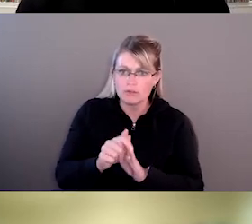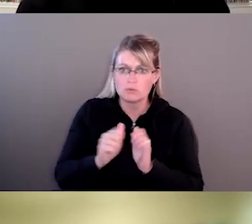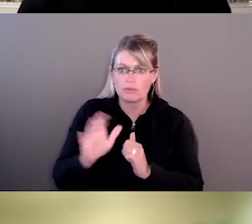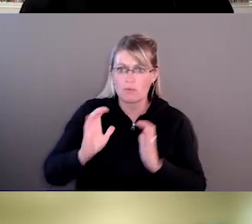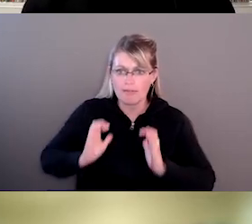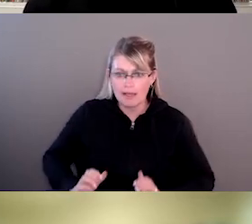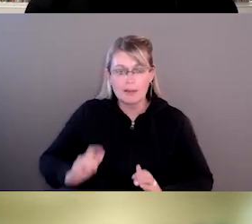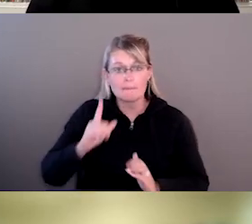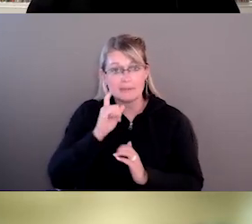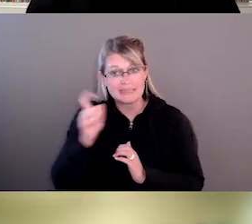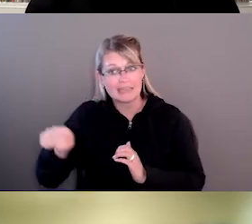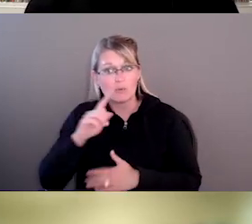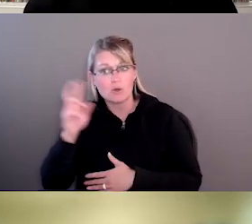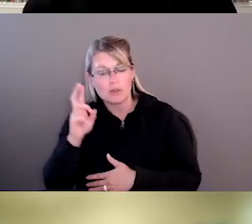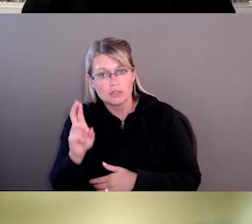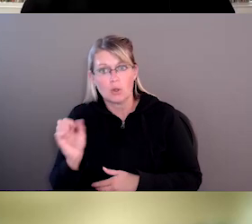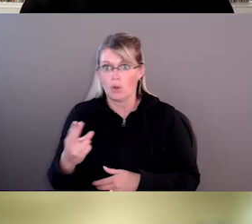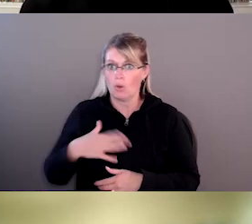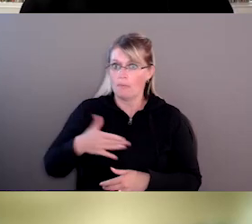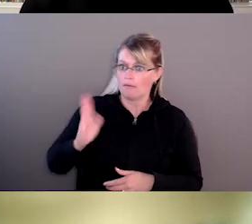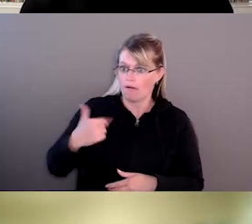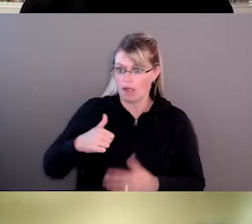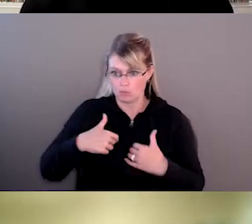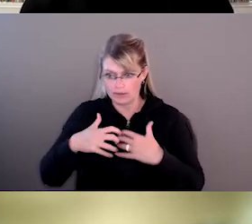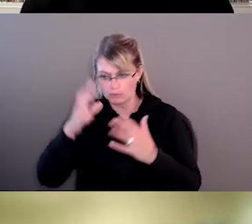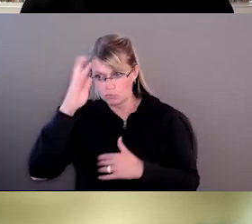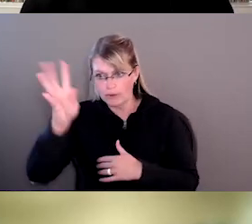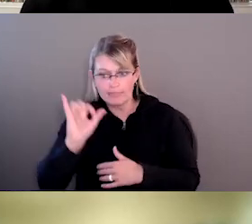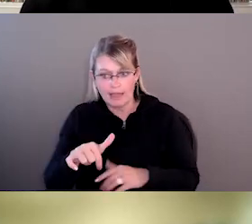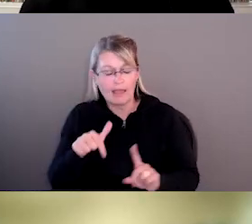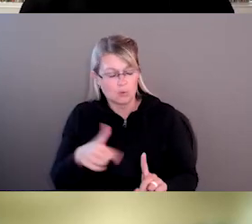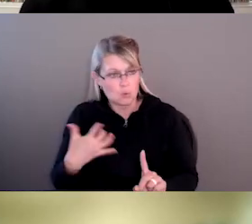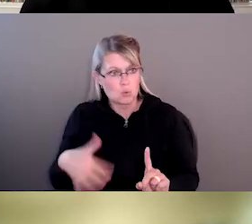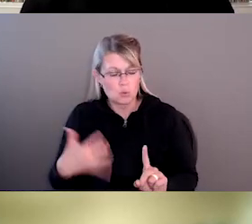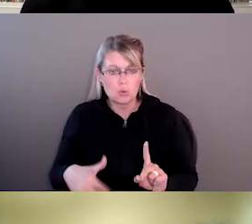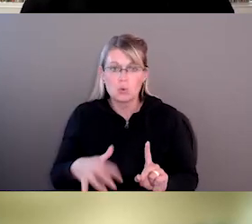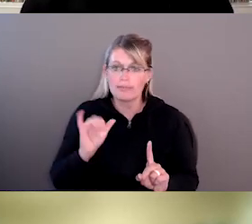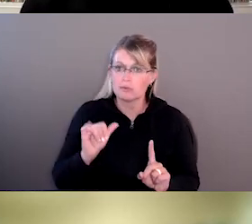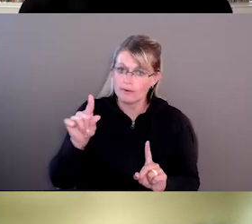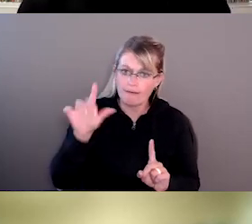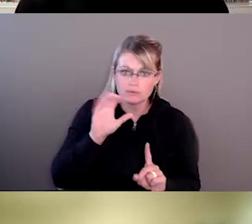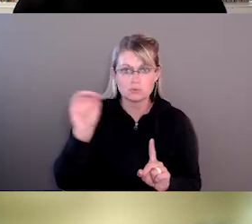because they will realize oh, my God, we built this interface and it is 100% accessible,